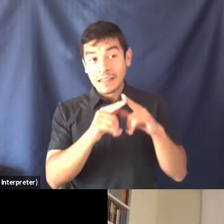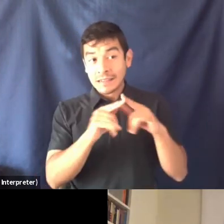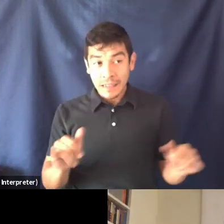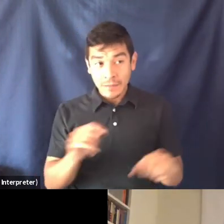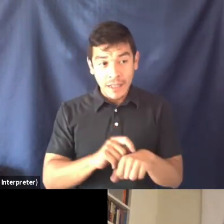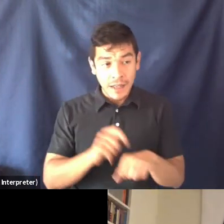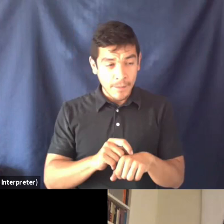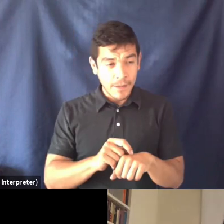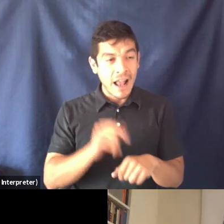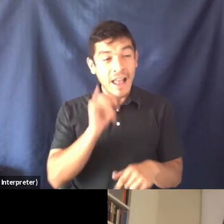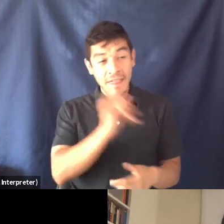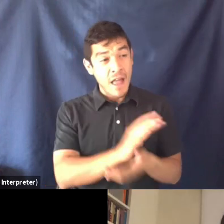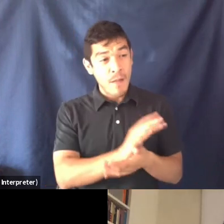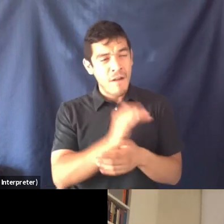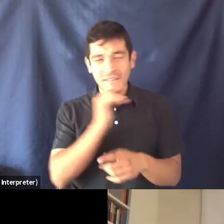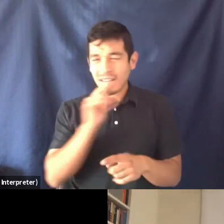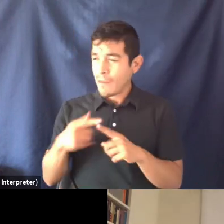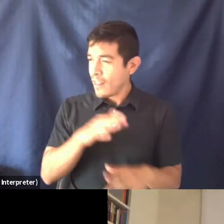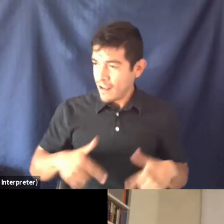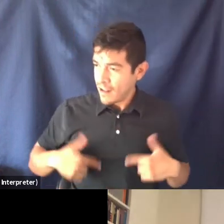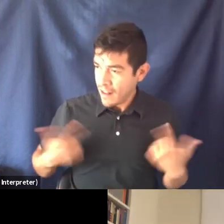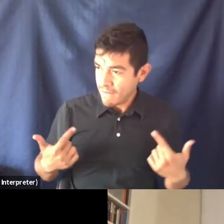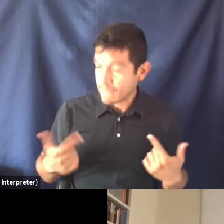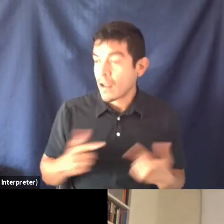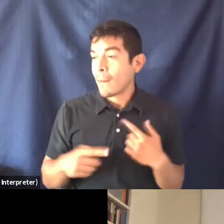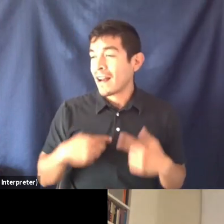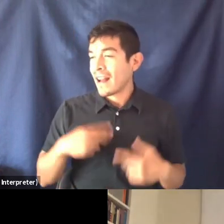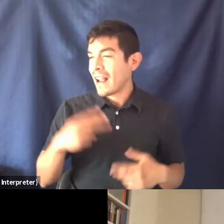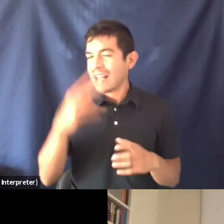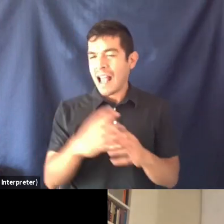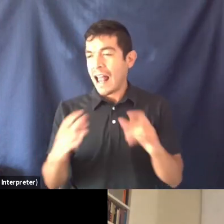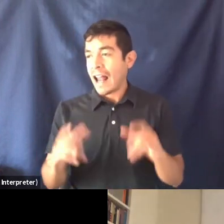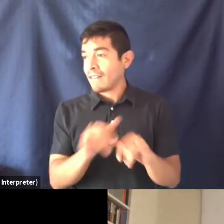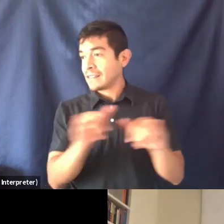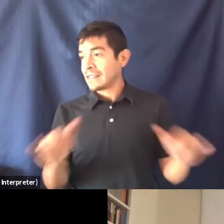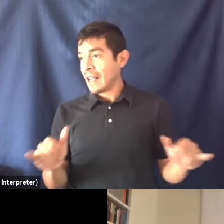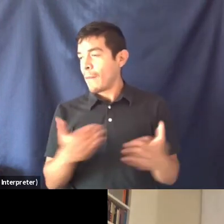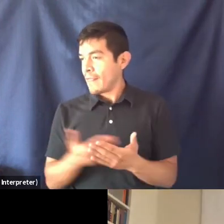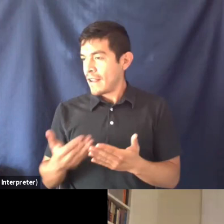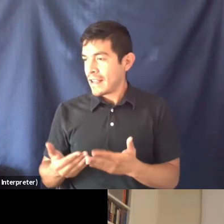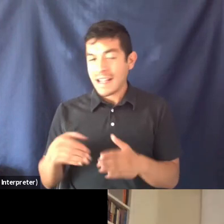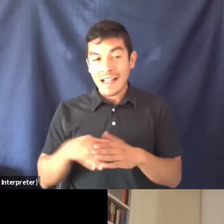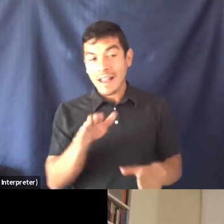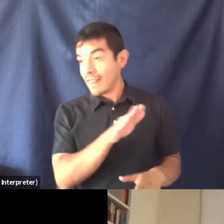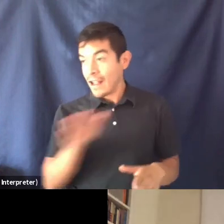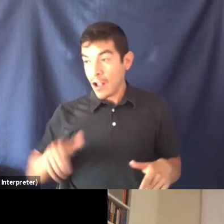but I see a lot of parallels in these kinds of existences, the precarity of these existences